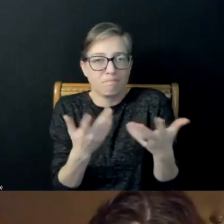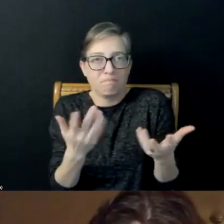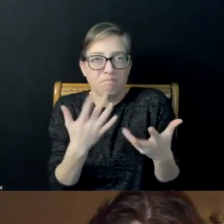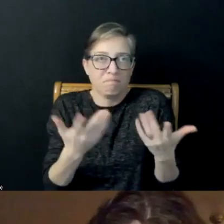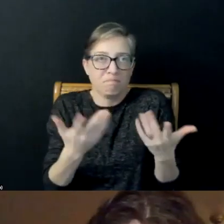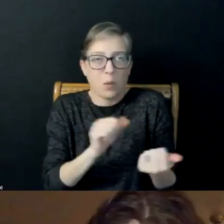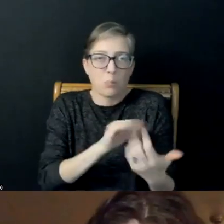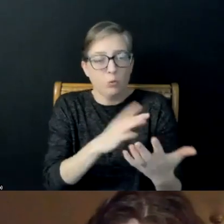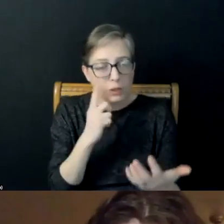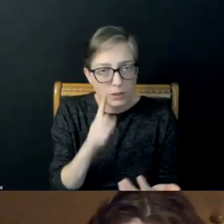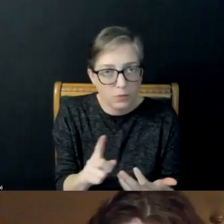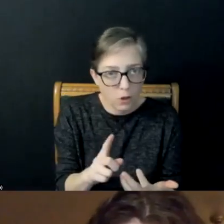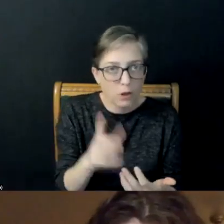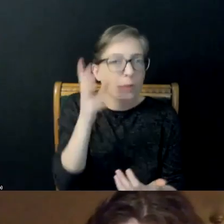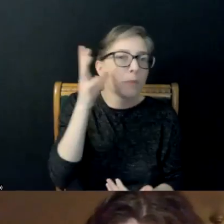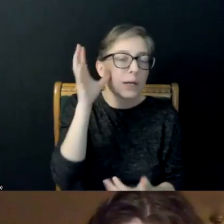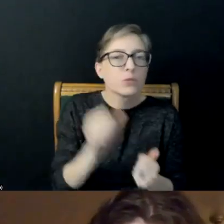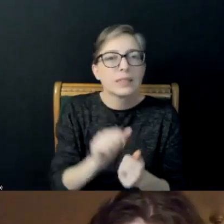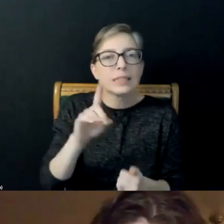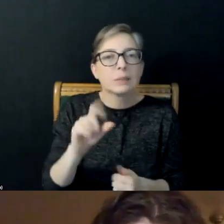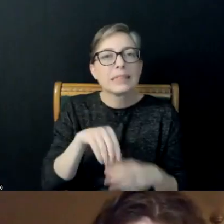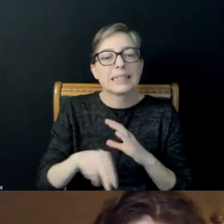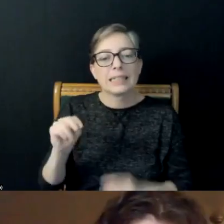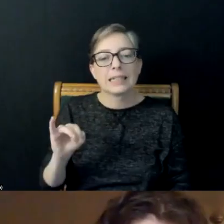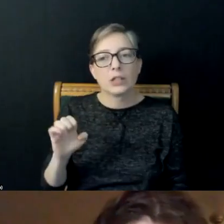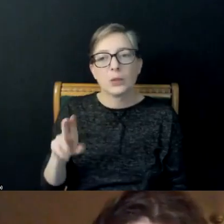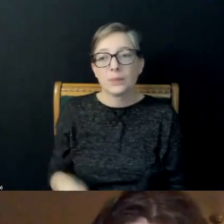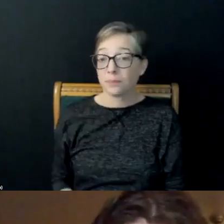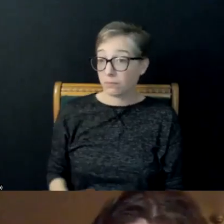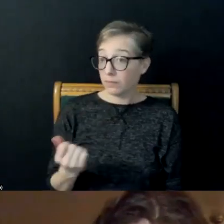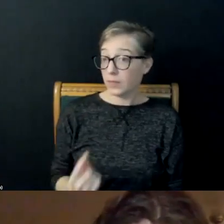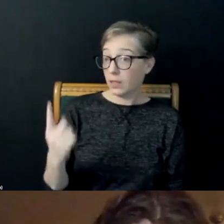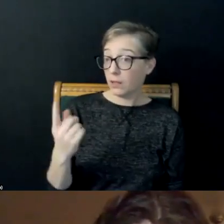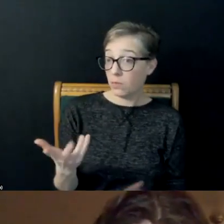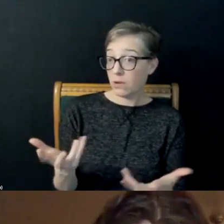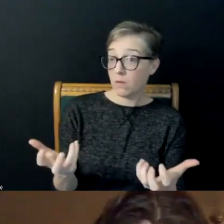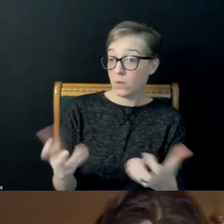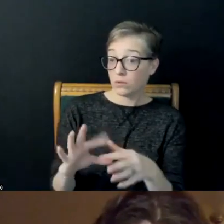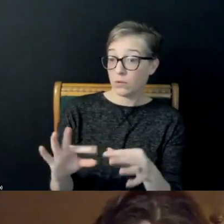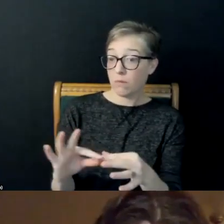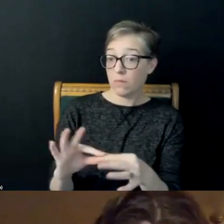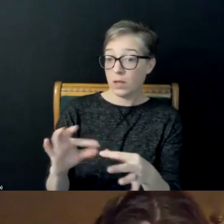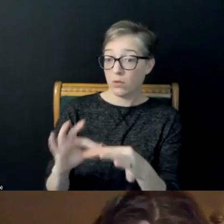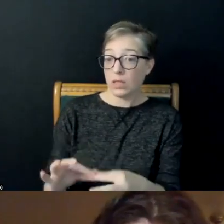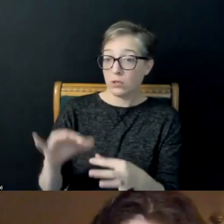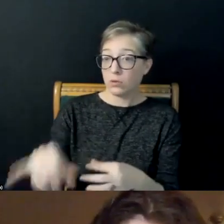Do either of the panelists want to chime in about that or I can take it. I'm going to let you take it, Nicole.